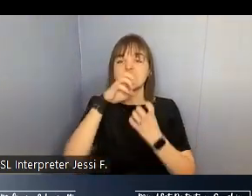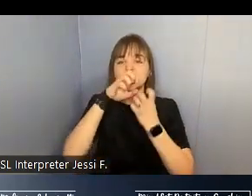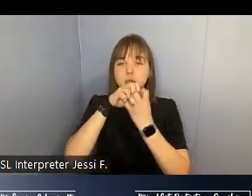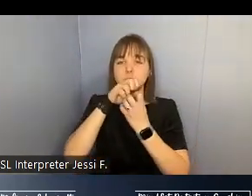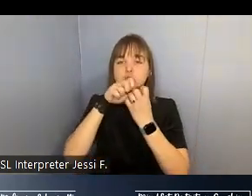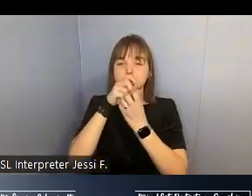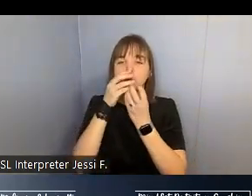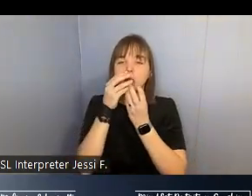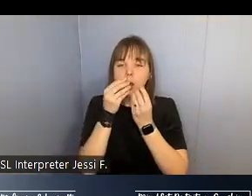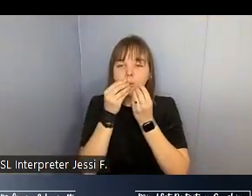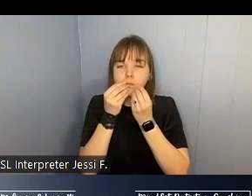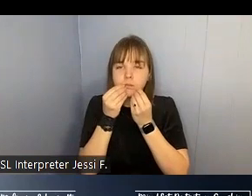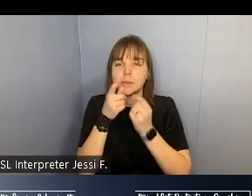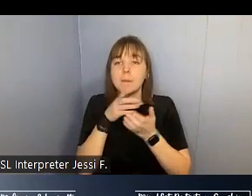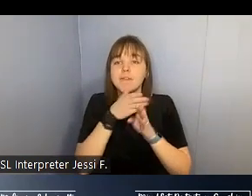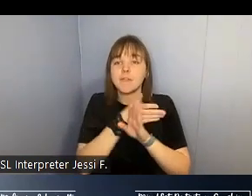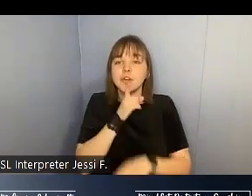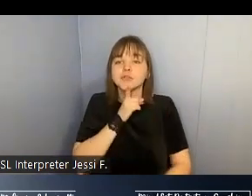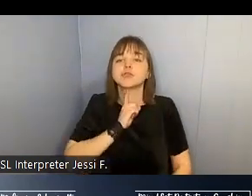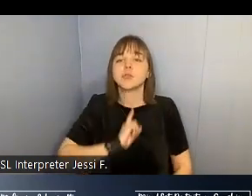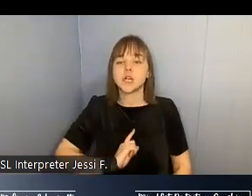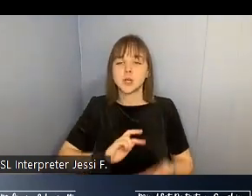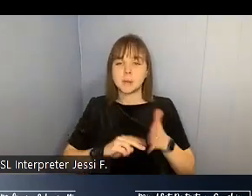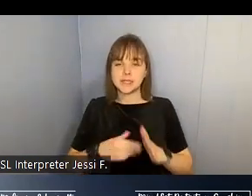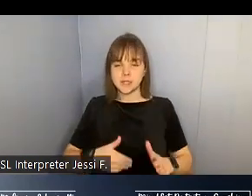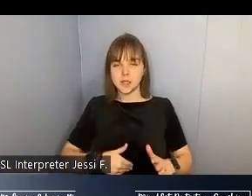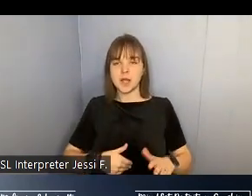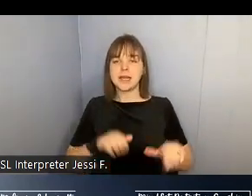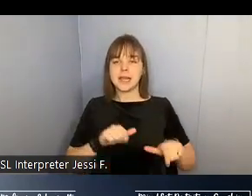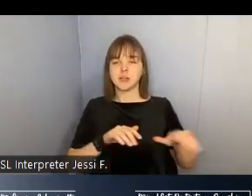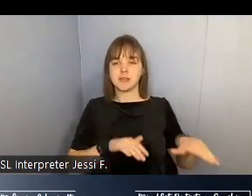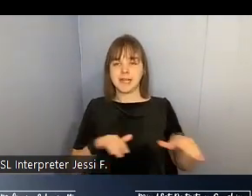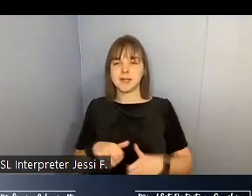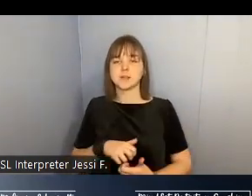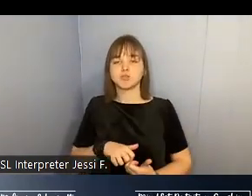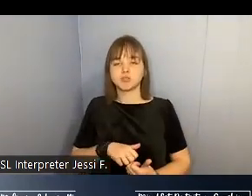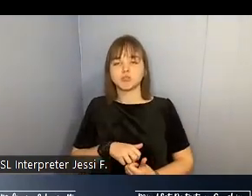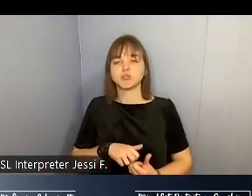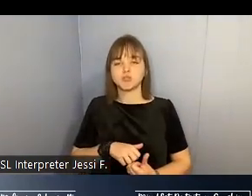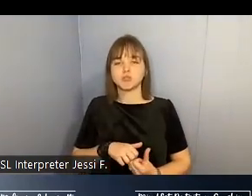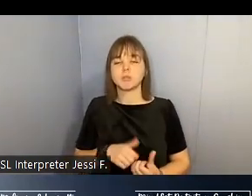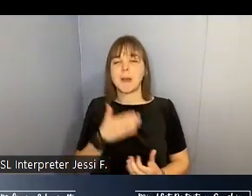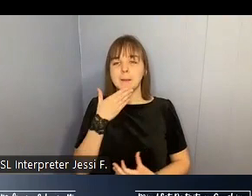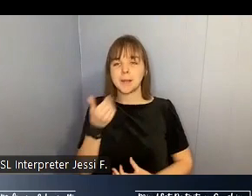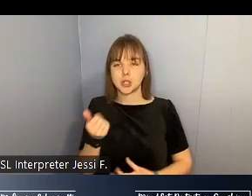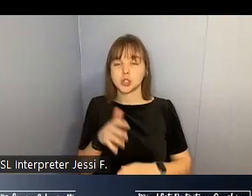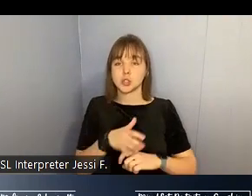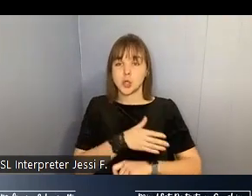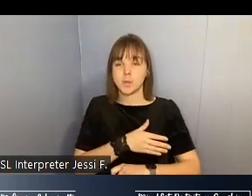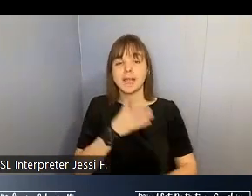And again, it helps control calories even when you're not trying. When you slow down, you eat less food over time meal by meal.